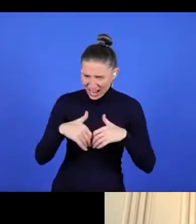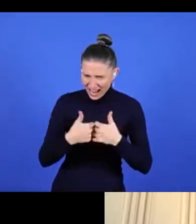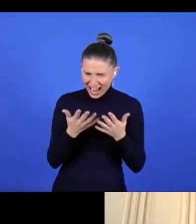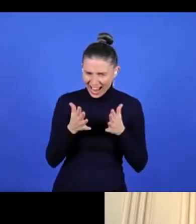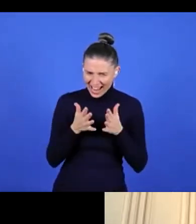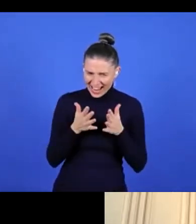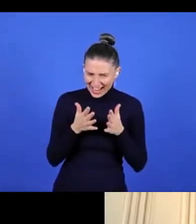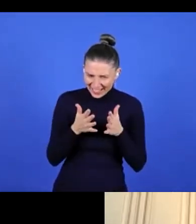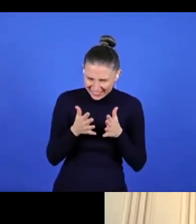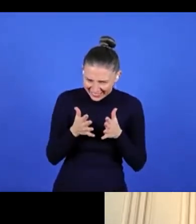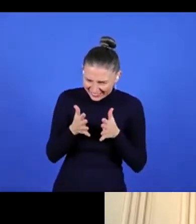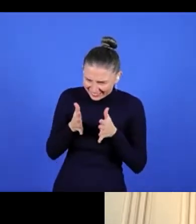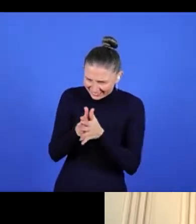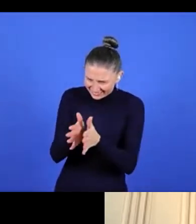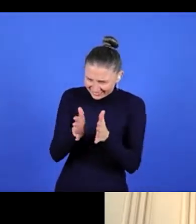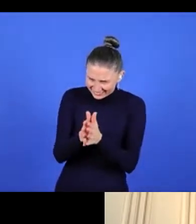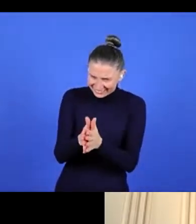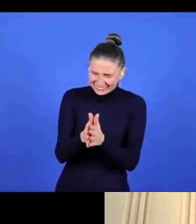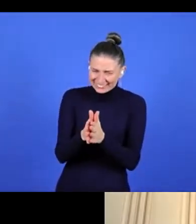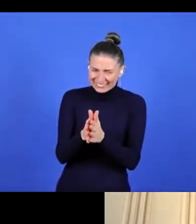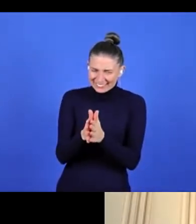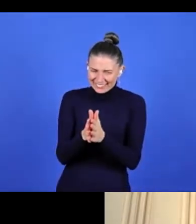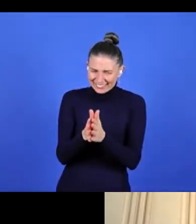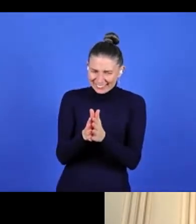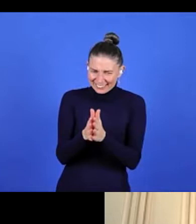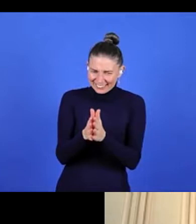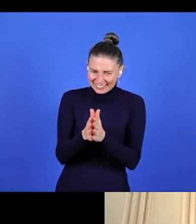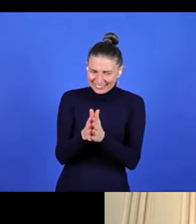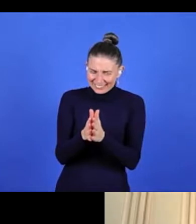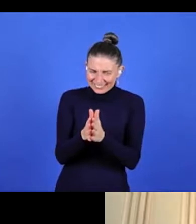help, yn how to say